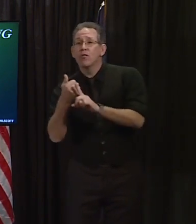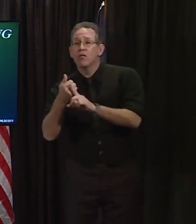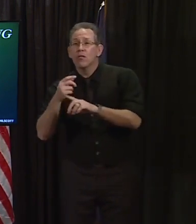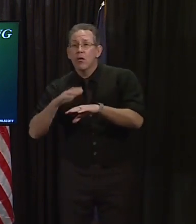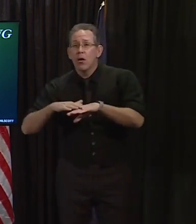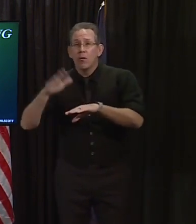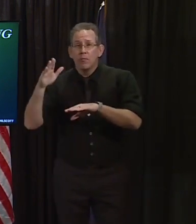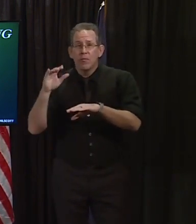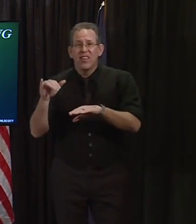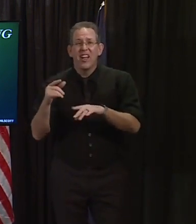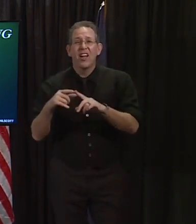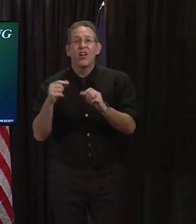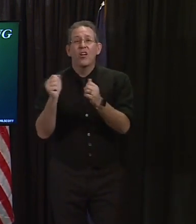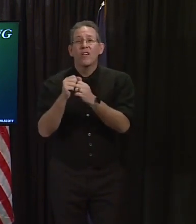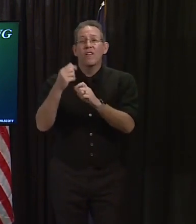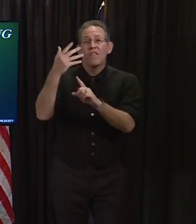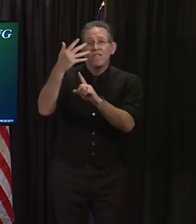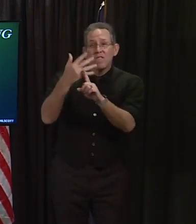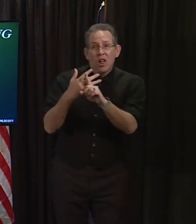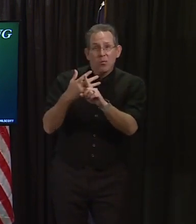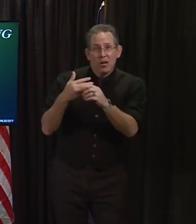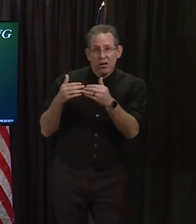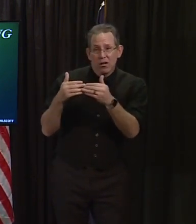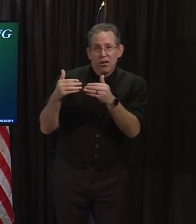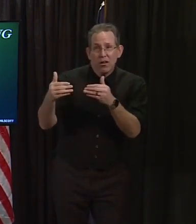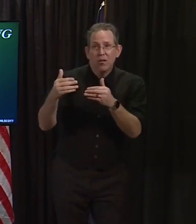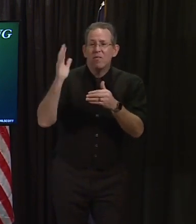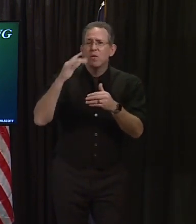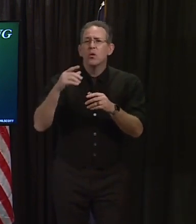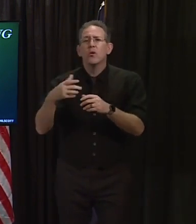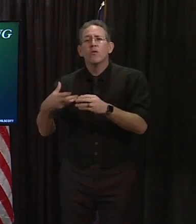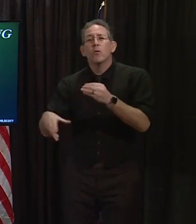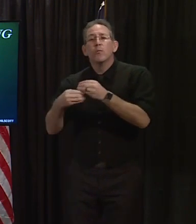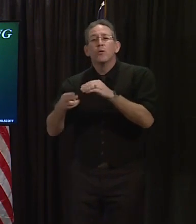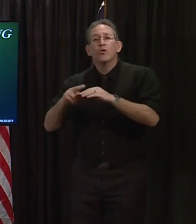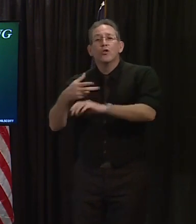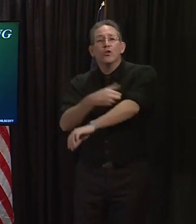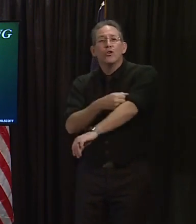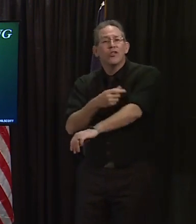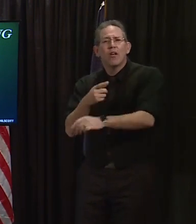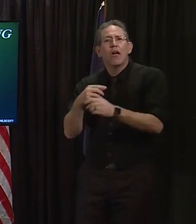change since your completed fighter or modern a series or two months since